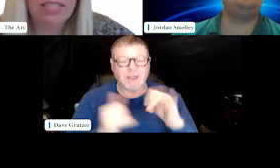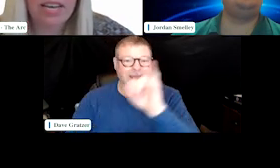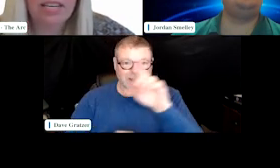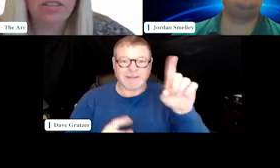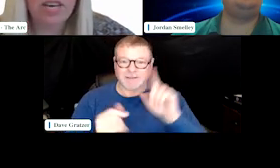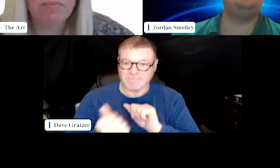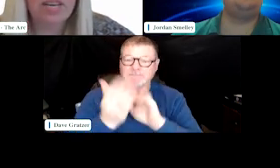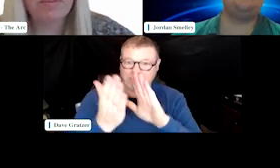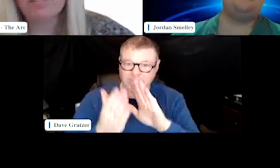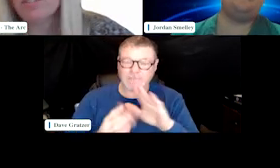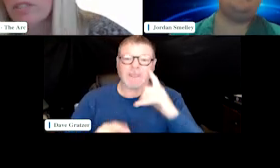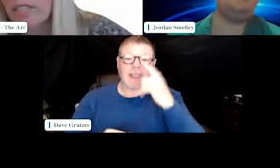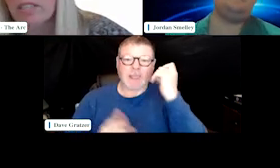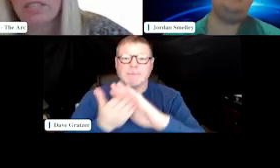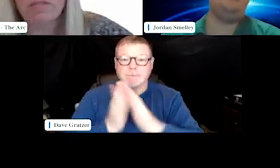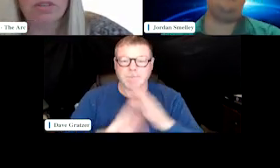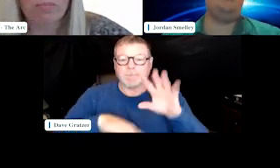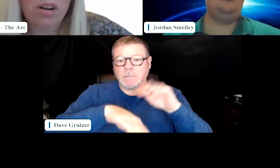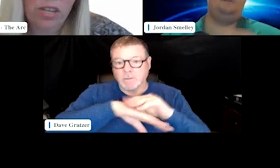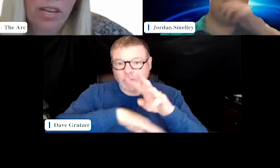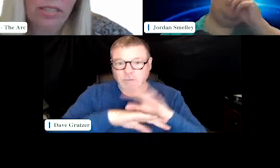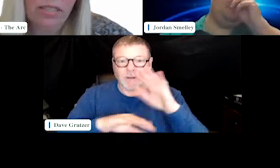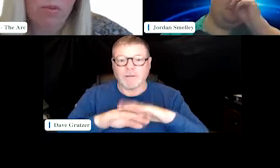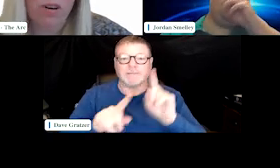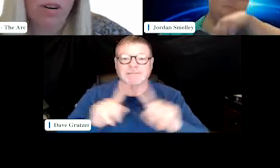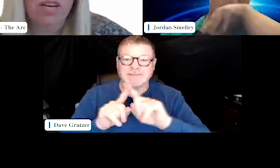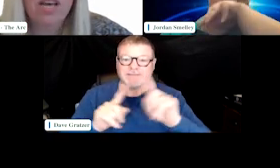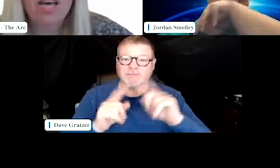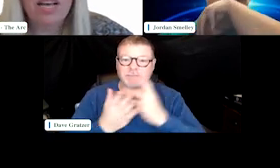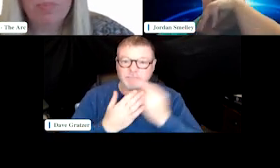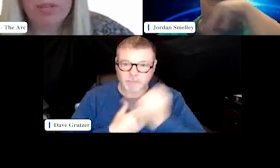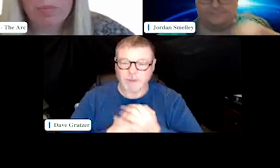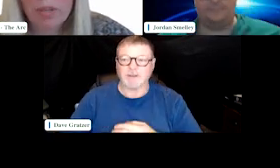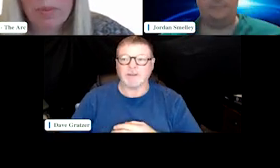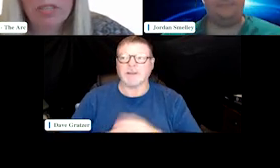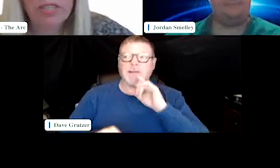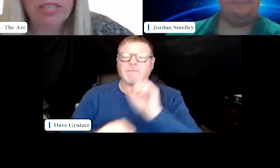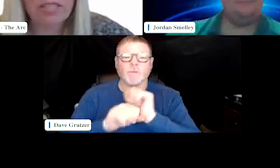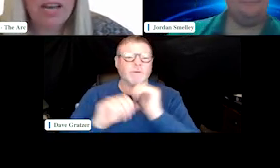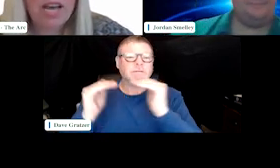as they look at becoming consultants on different projects, as they work as peer support specialists.